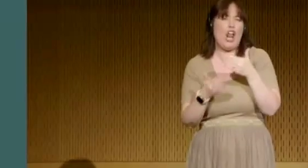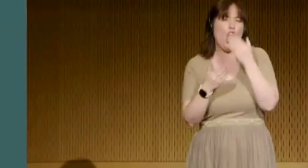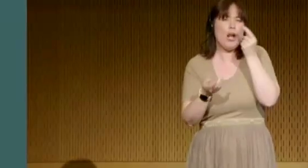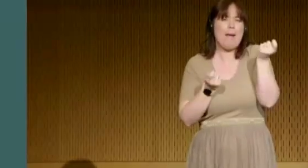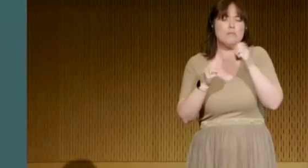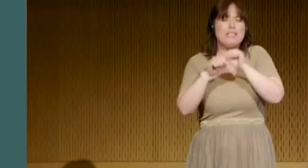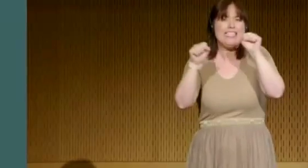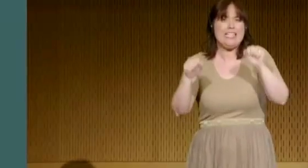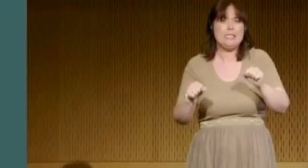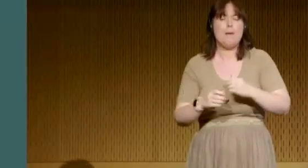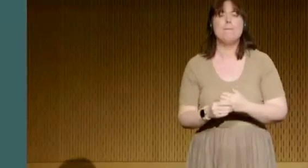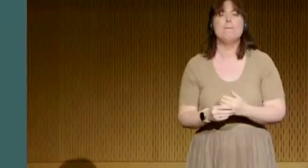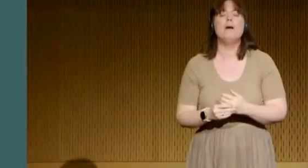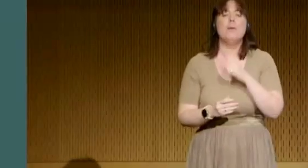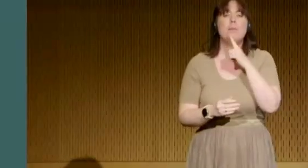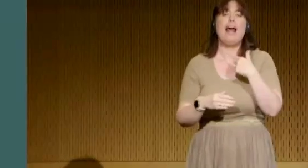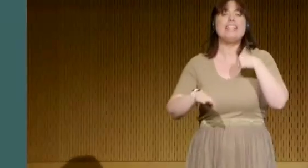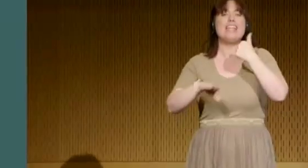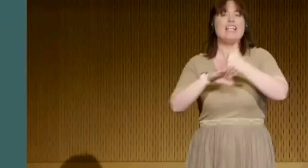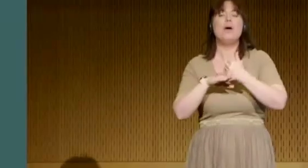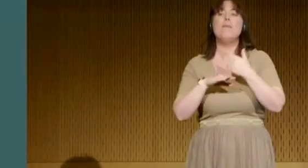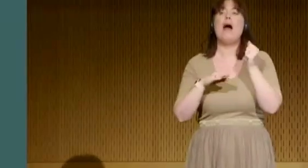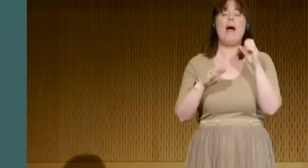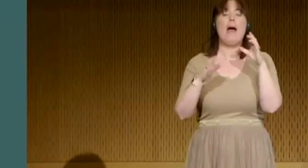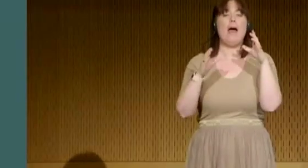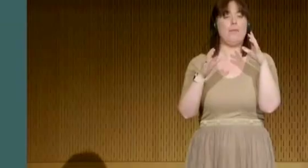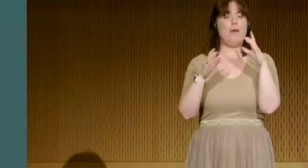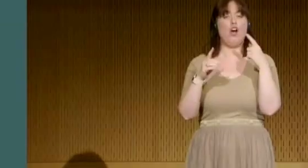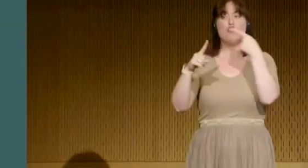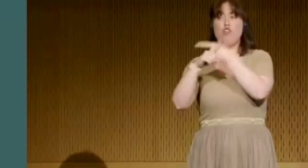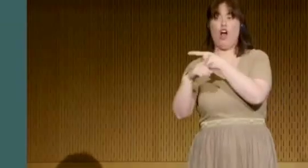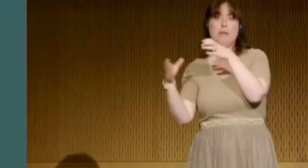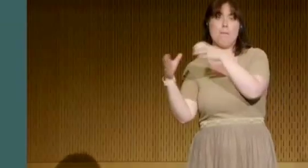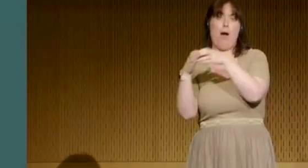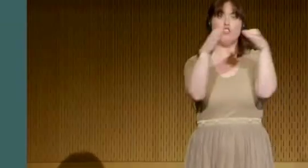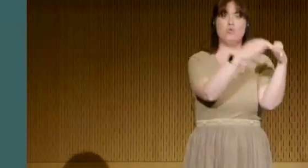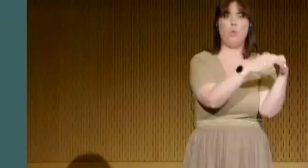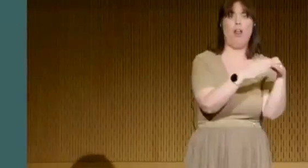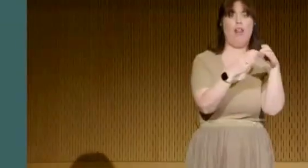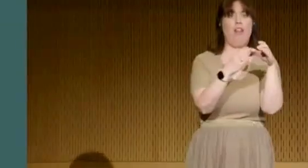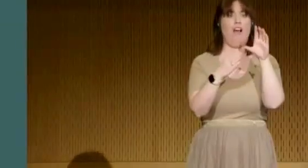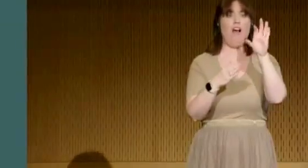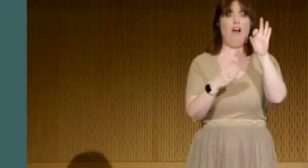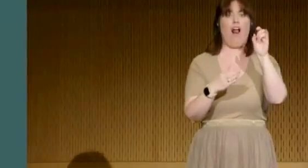I set up a cross module glossary. So, the students that come into my classroom, they are able to go